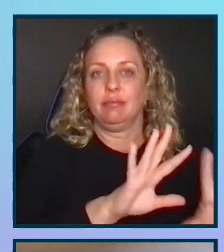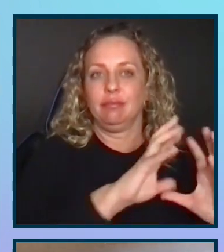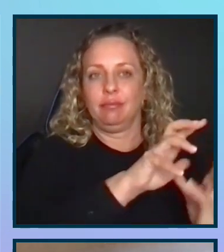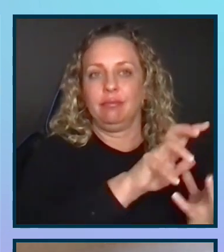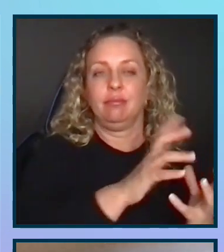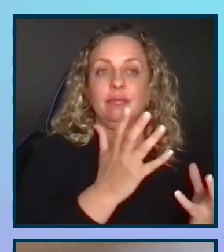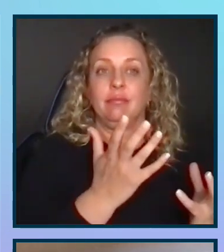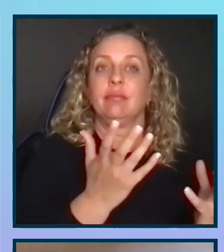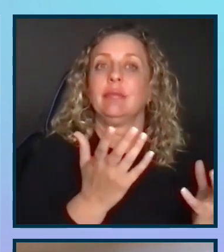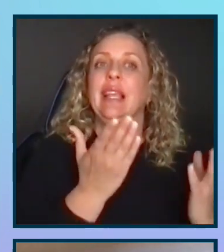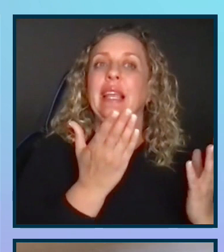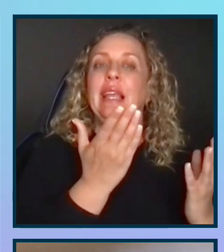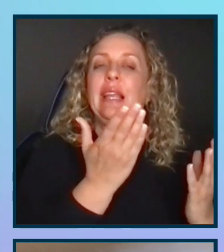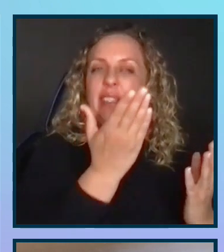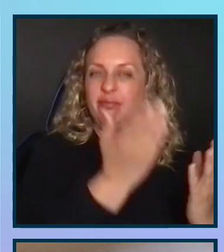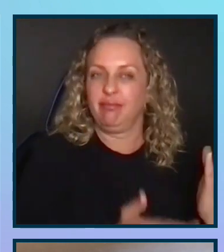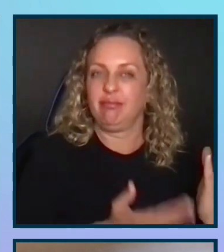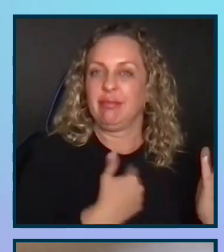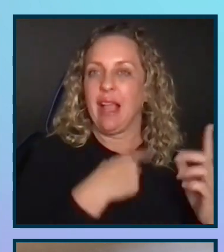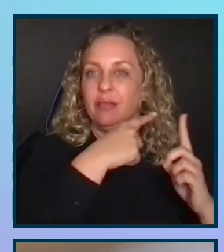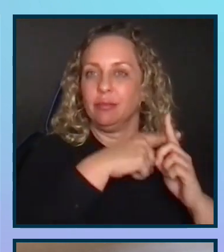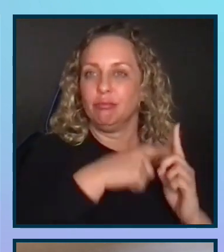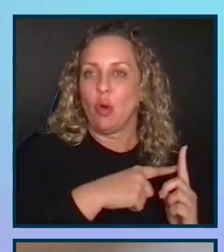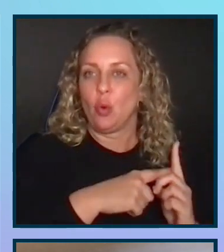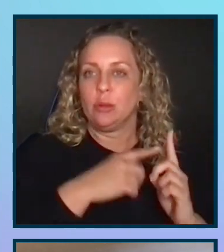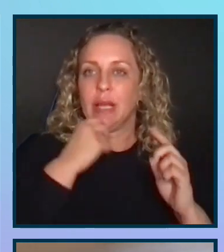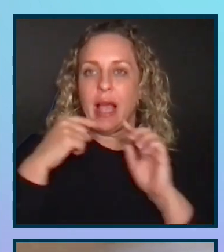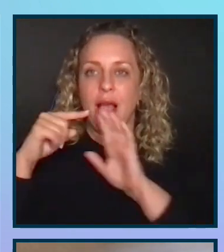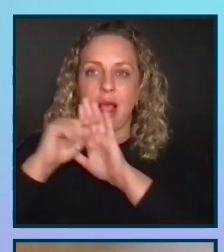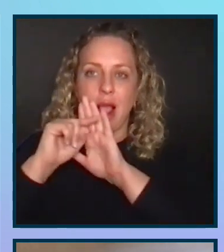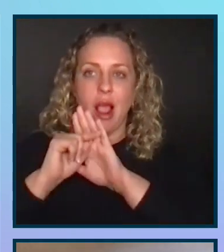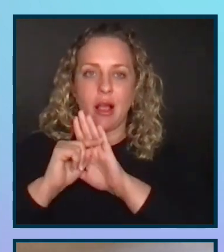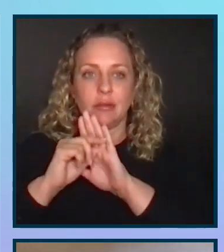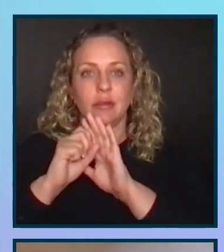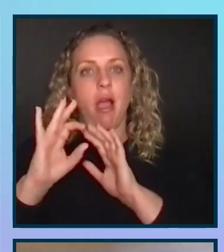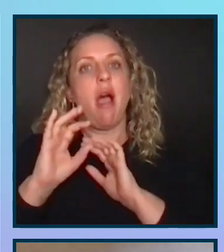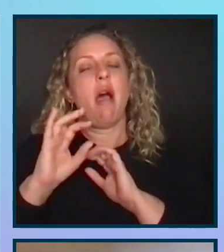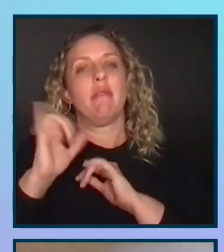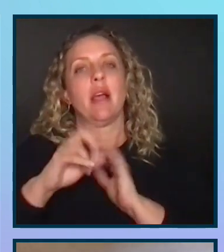Here are the pros and cons of Universal Design. Pros.